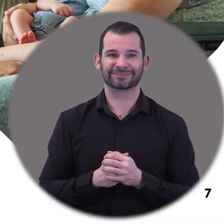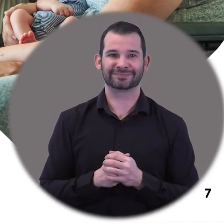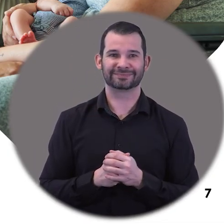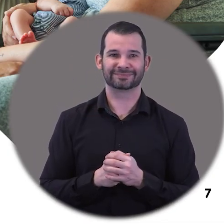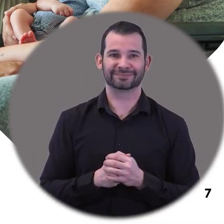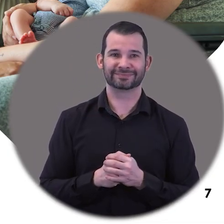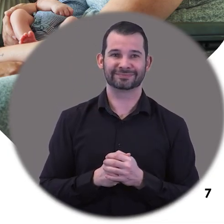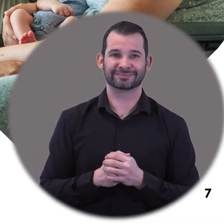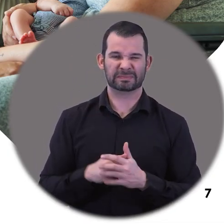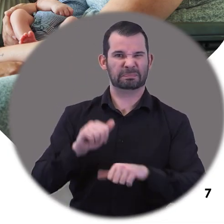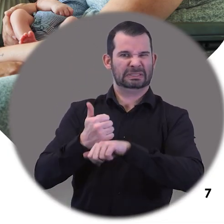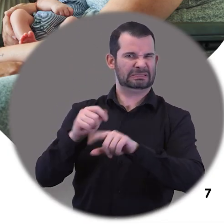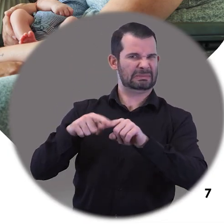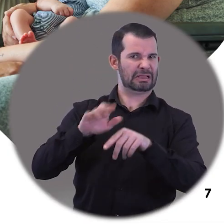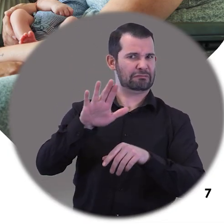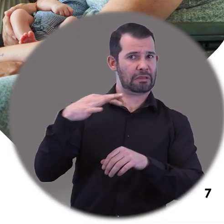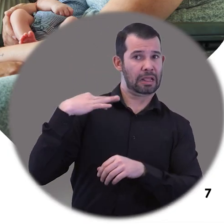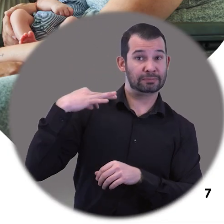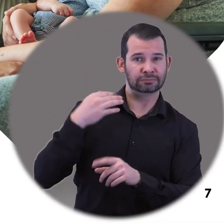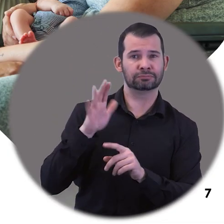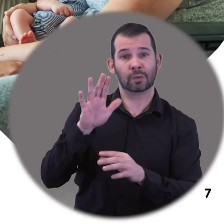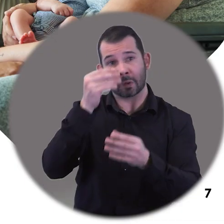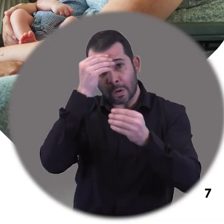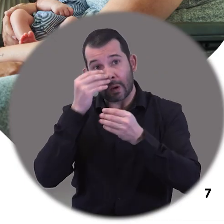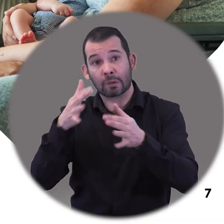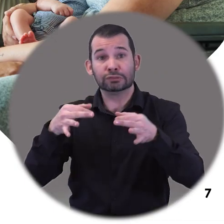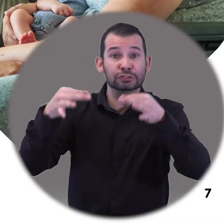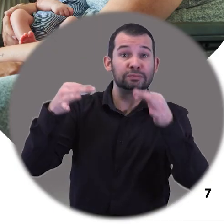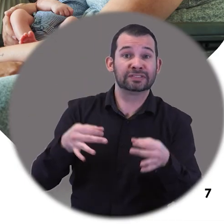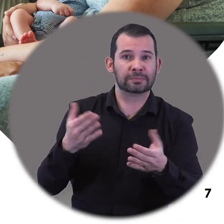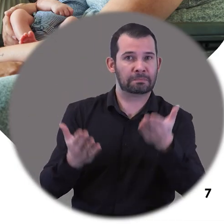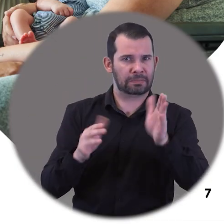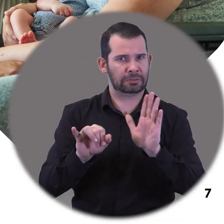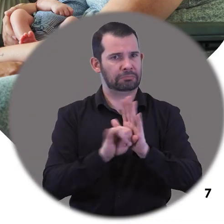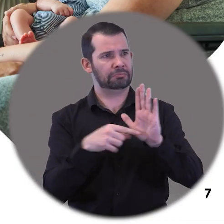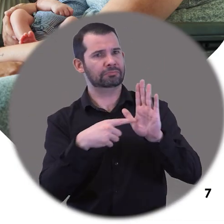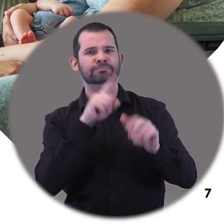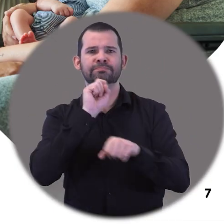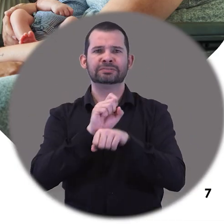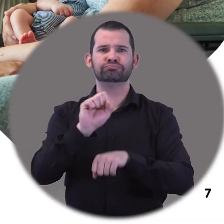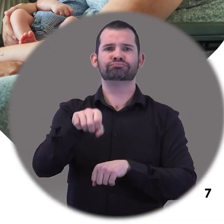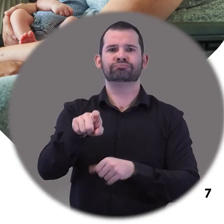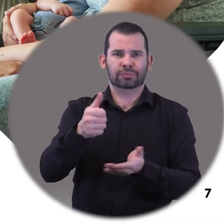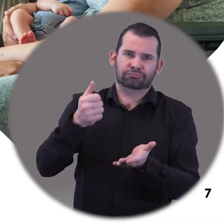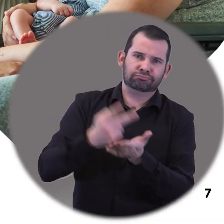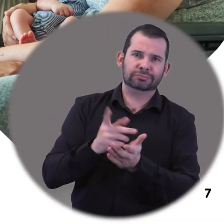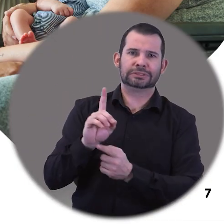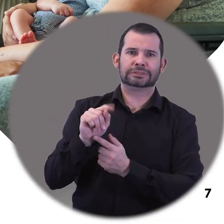Based on your application, your notice of determination may indicate that you are eligible for the DTC